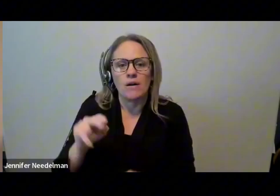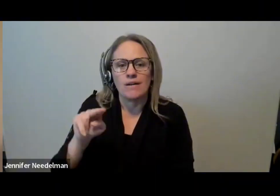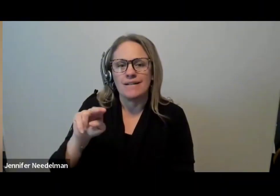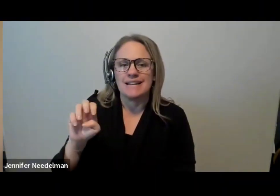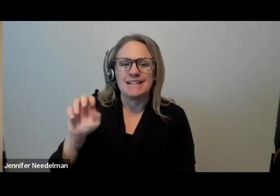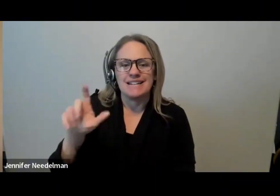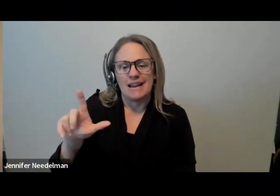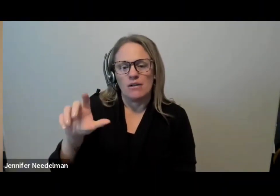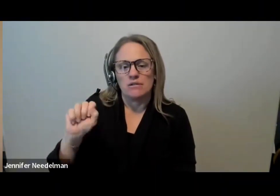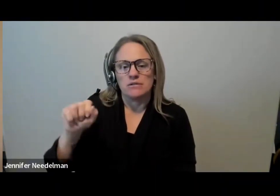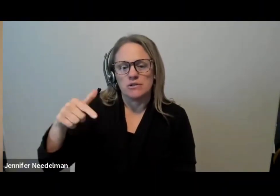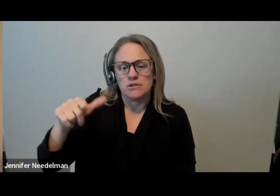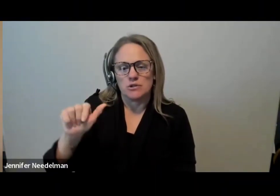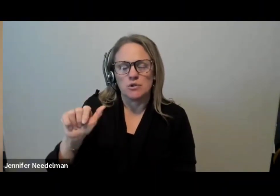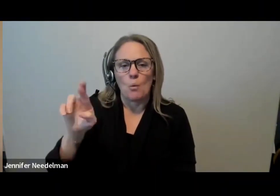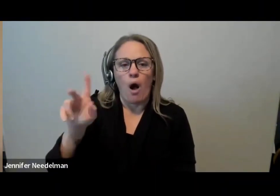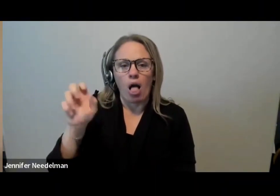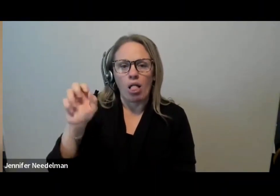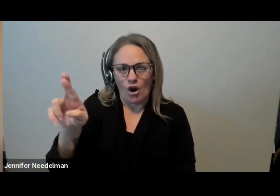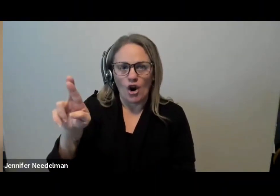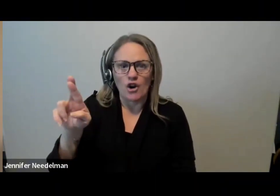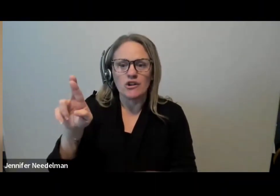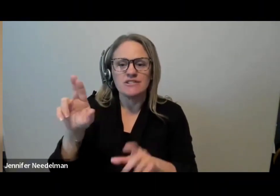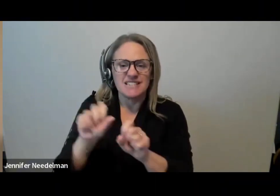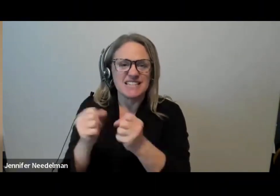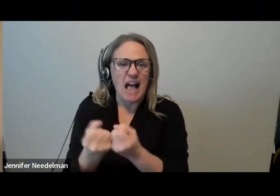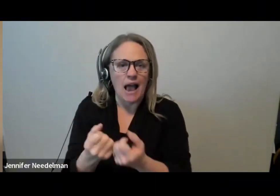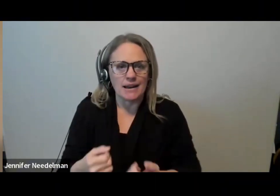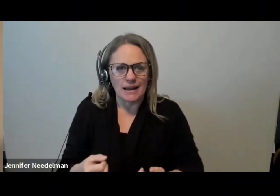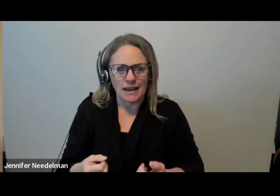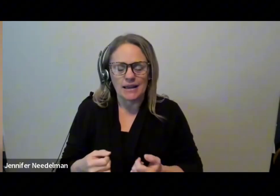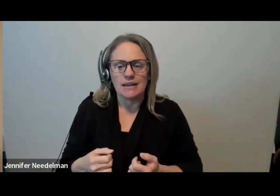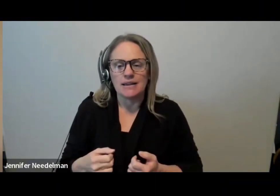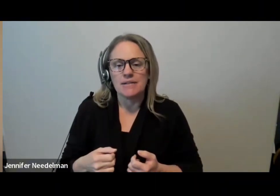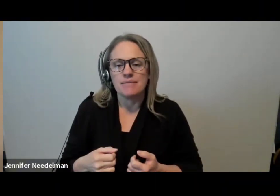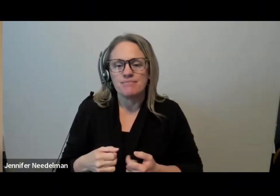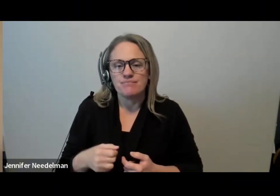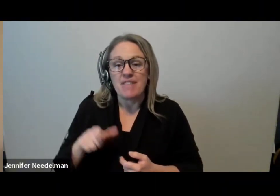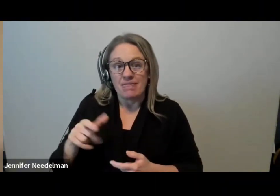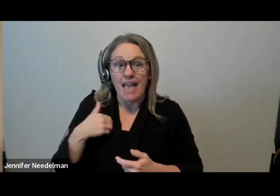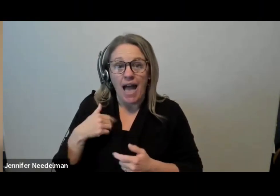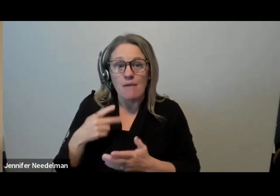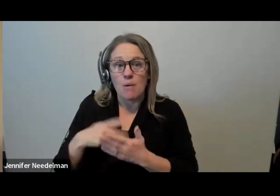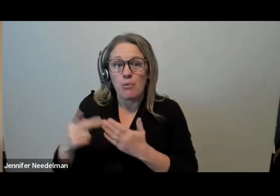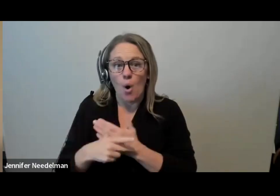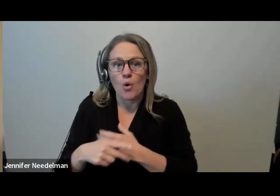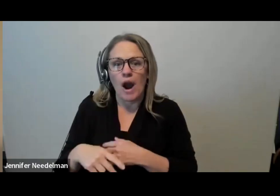and they have a, a sub-program called Makers Making Change. So I want to just share them really quickly on the topic